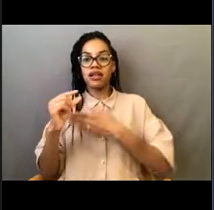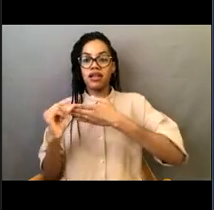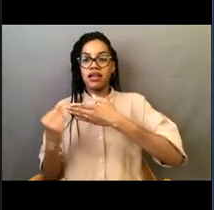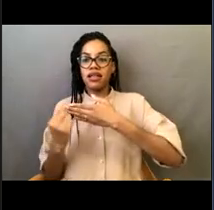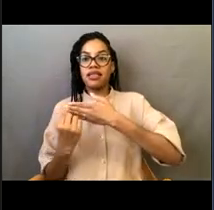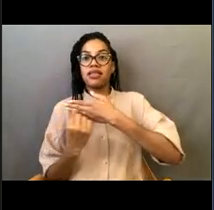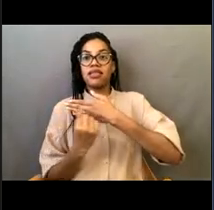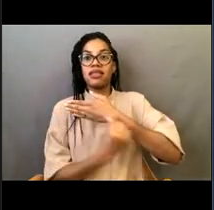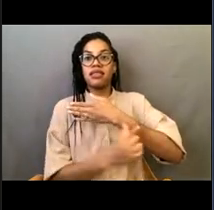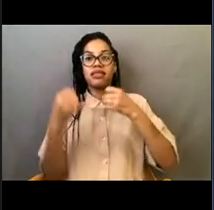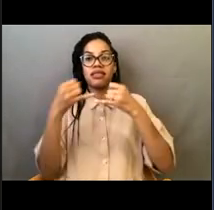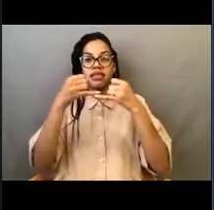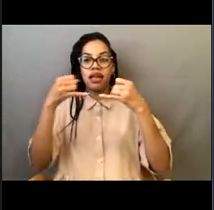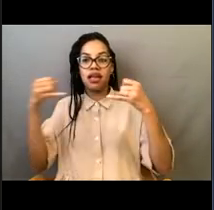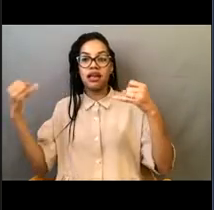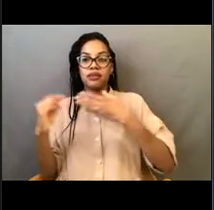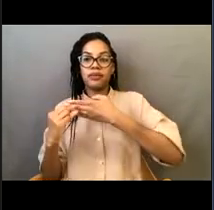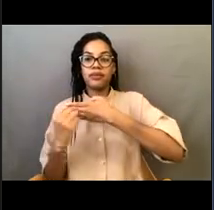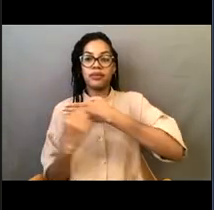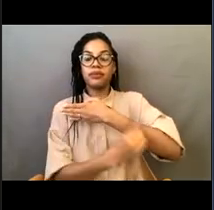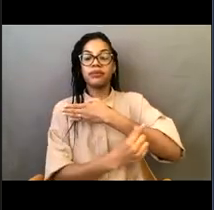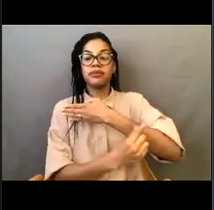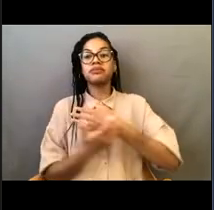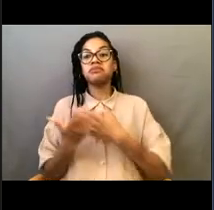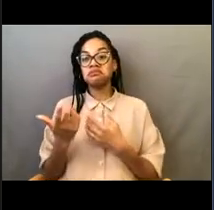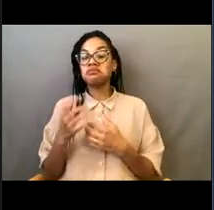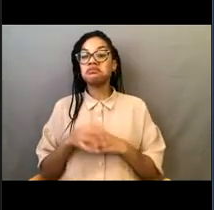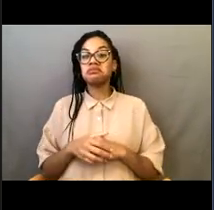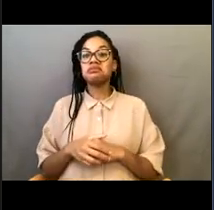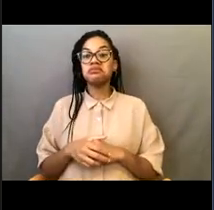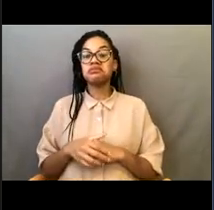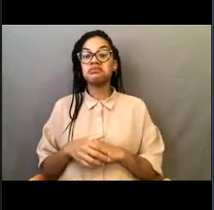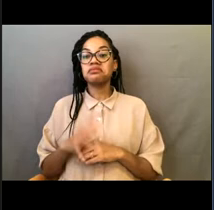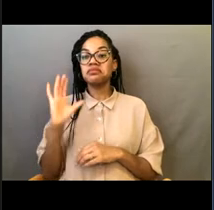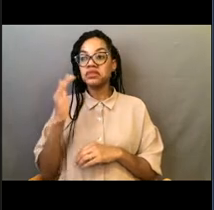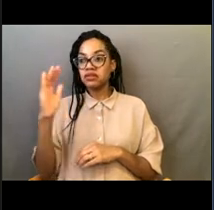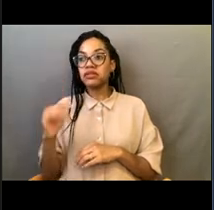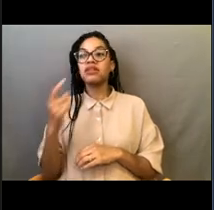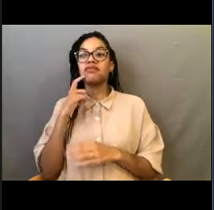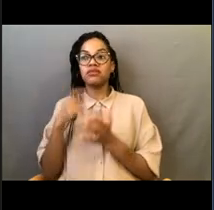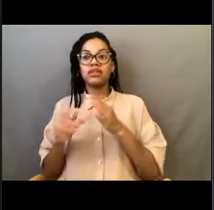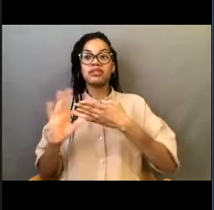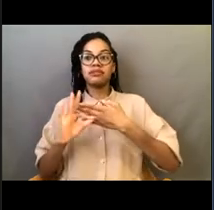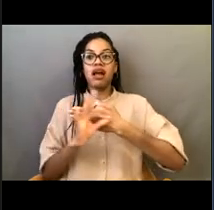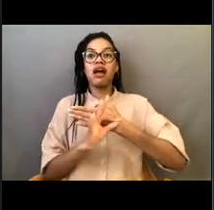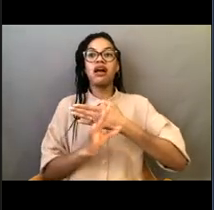So I think that seems to be, Hunter says spotted as well. I think those are our observations, Caroline.